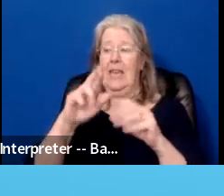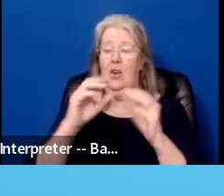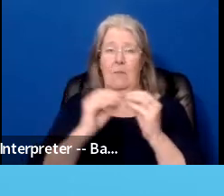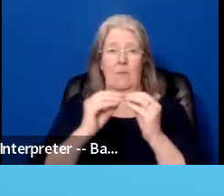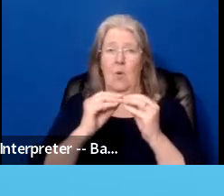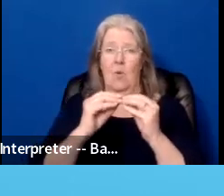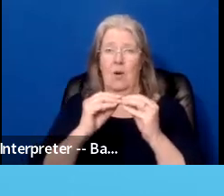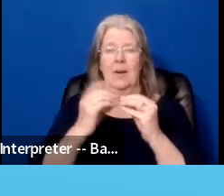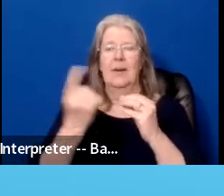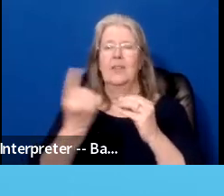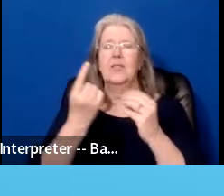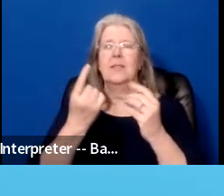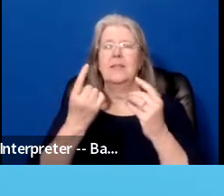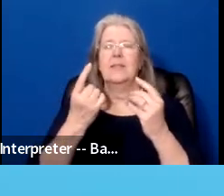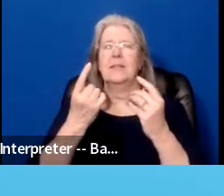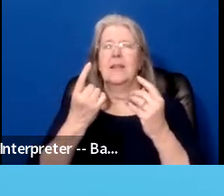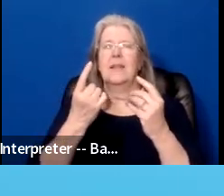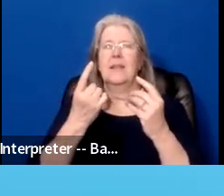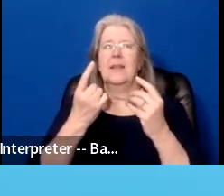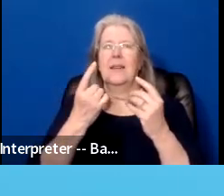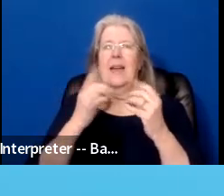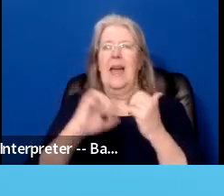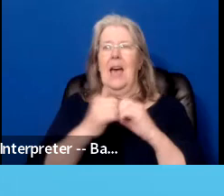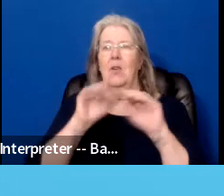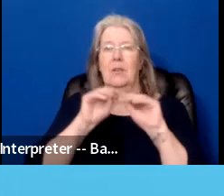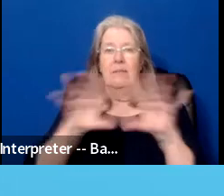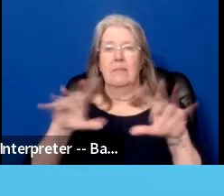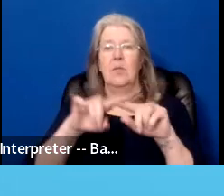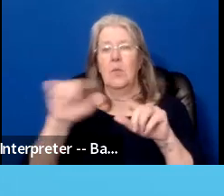to do with how they transmit themselves to another person.